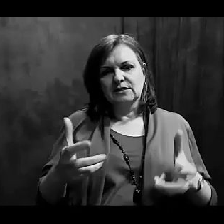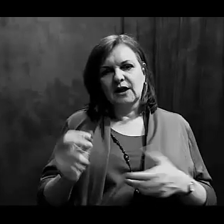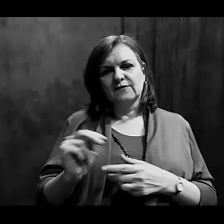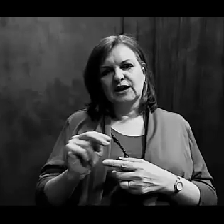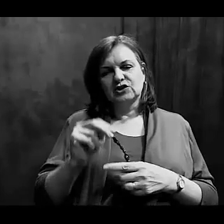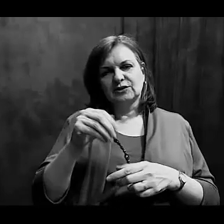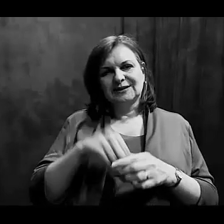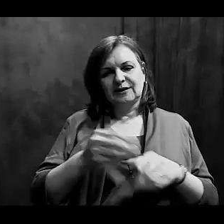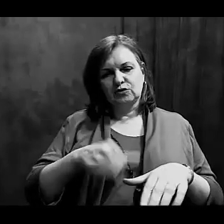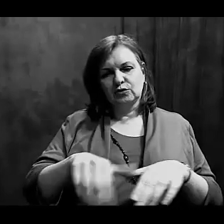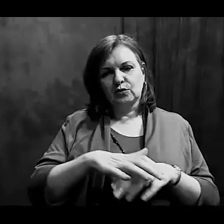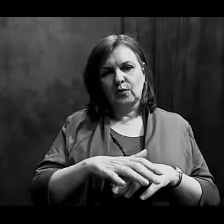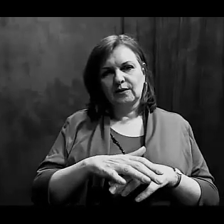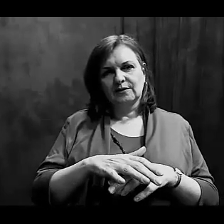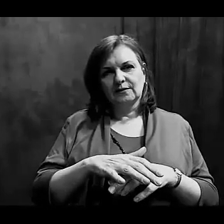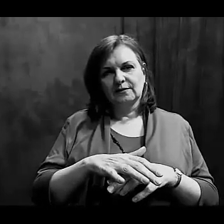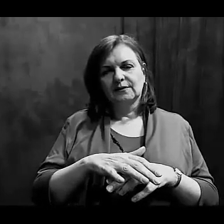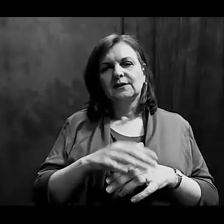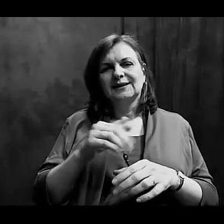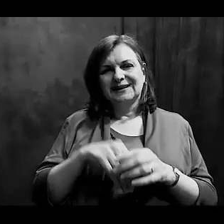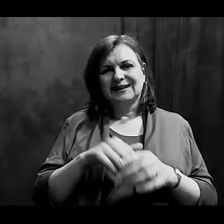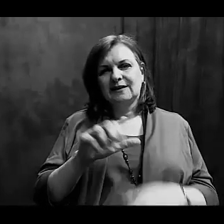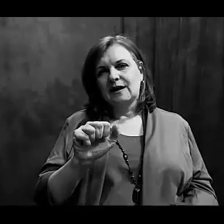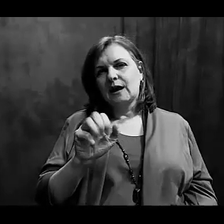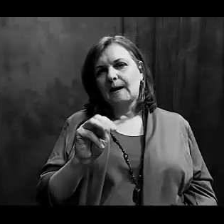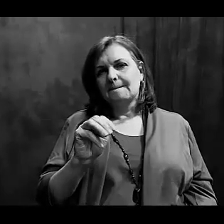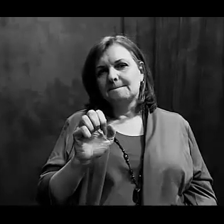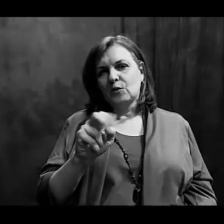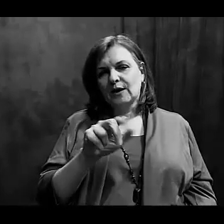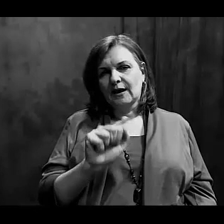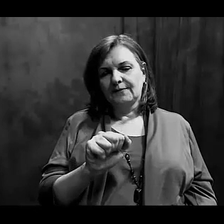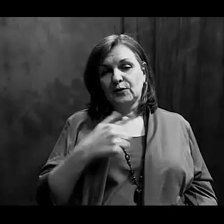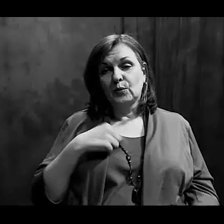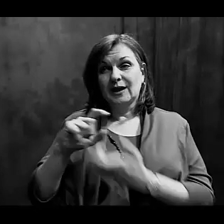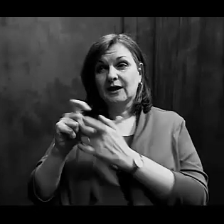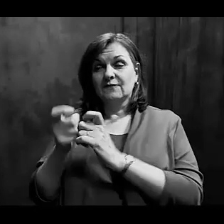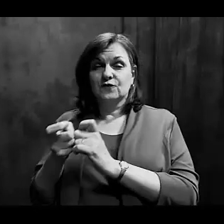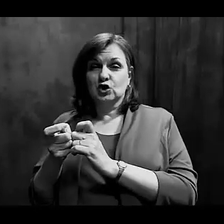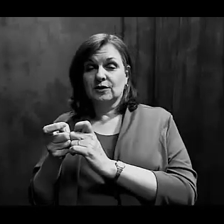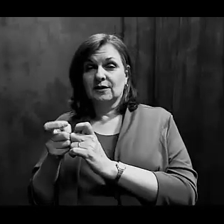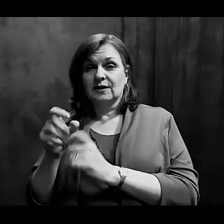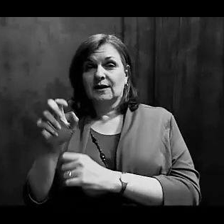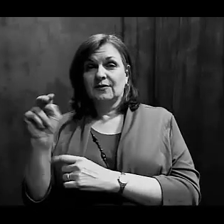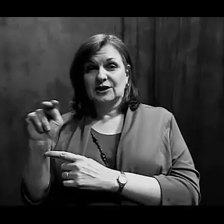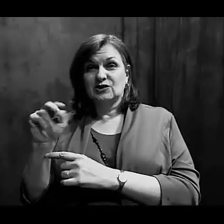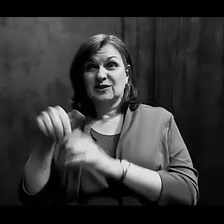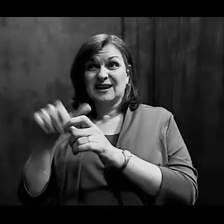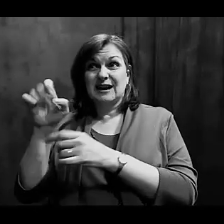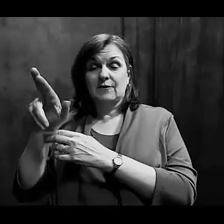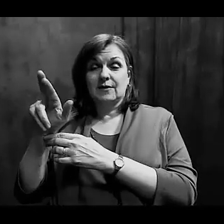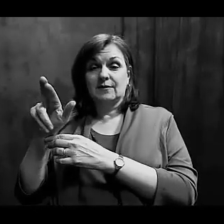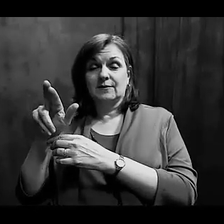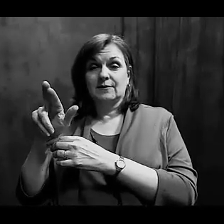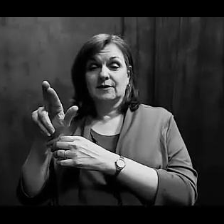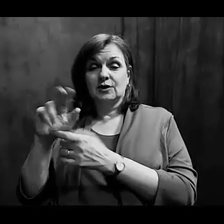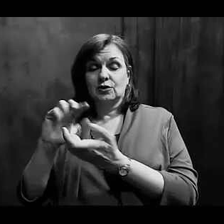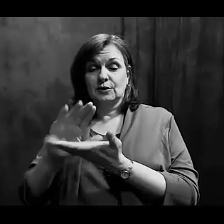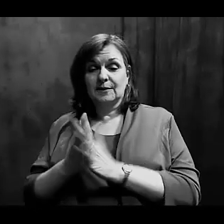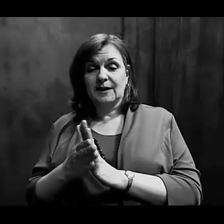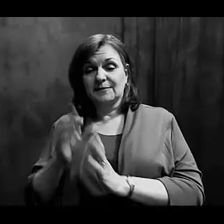in the form of ammonia we actually convert atmospheric nitrogen through something known as the Haber process into synthetic fertilizers